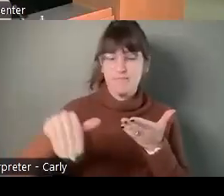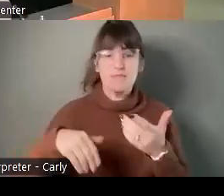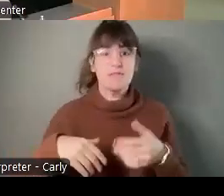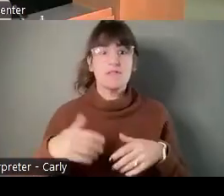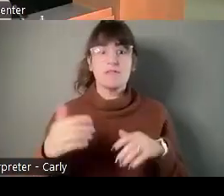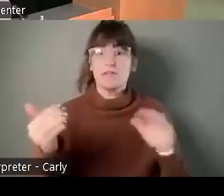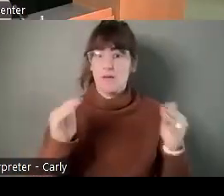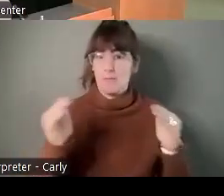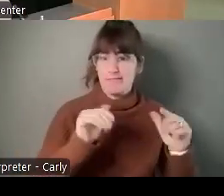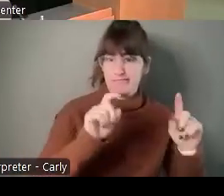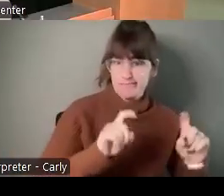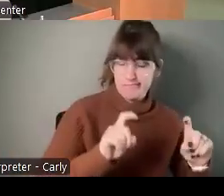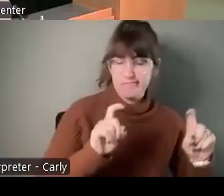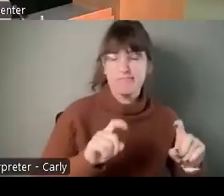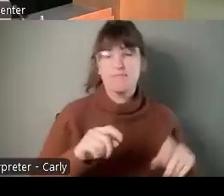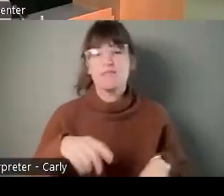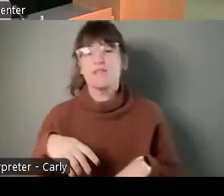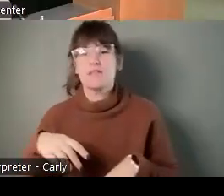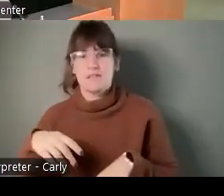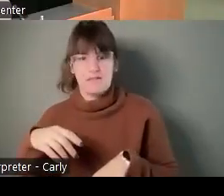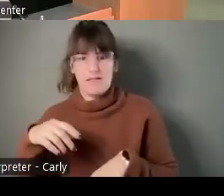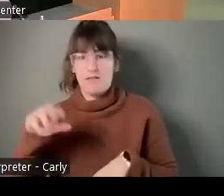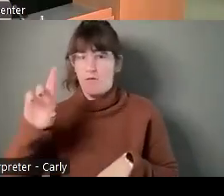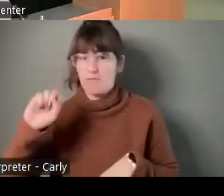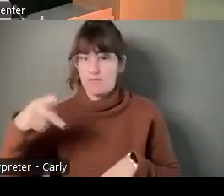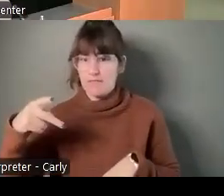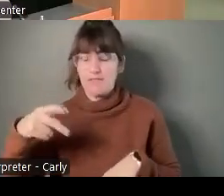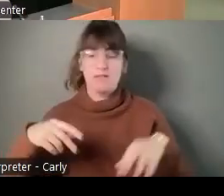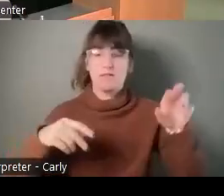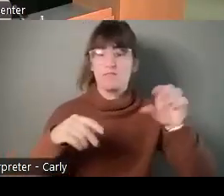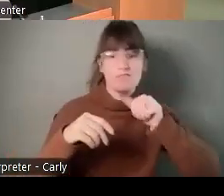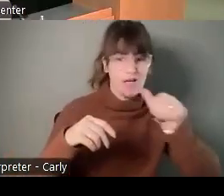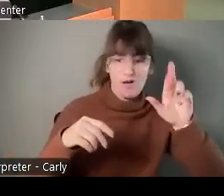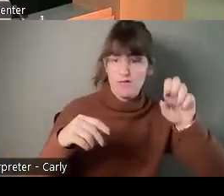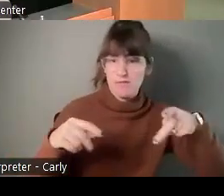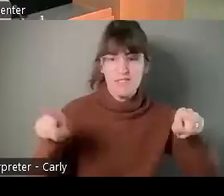and the non-RSP groups at 30 days meaning the kids that stayed for you know eight or nine days didn't